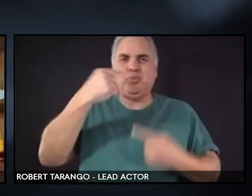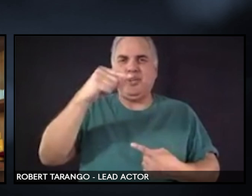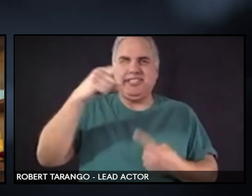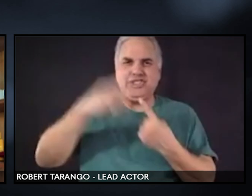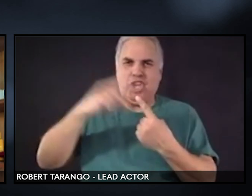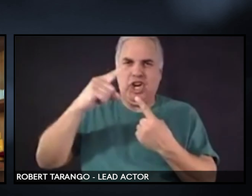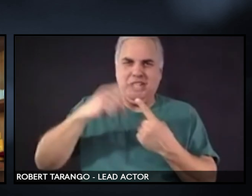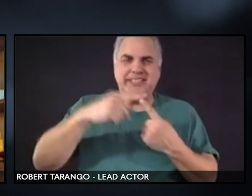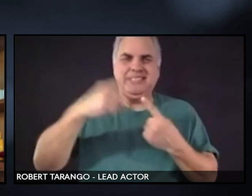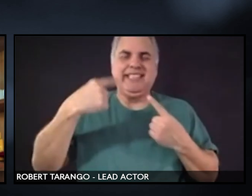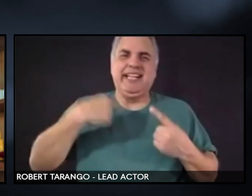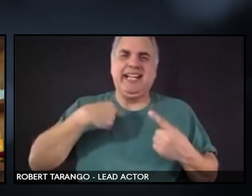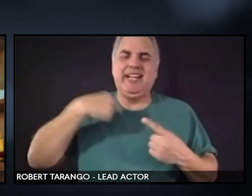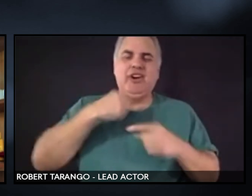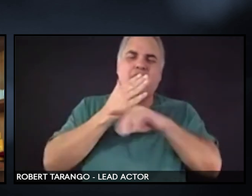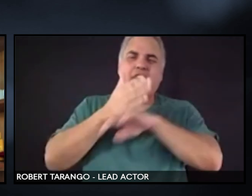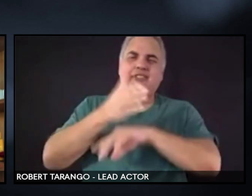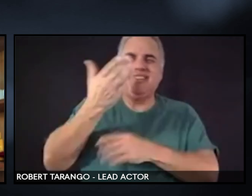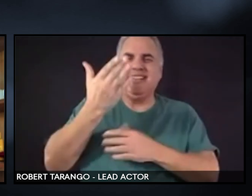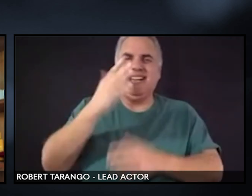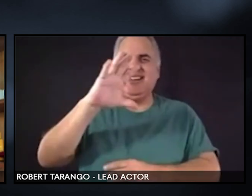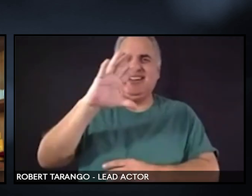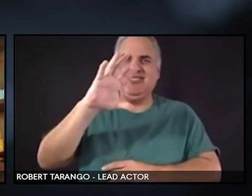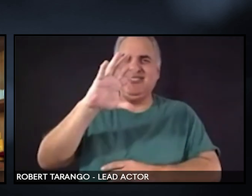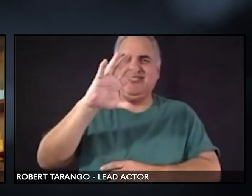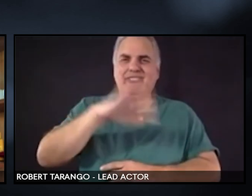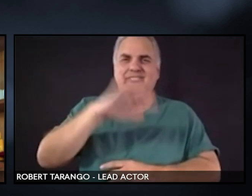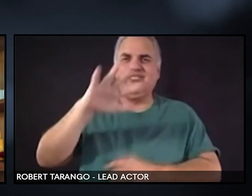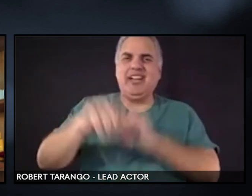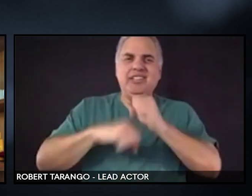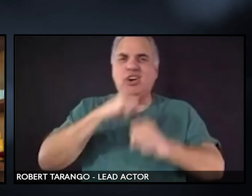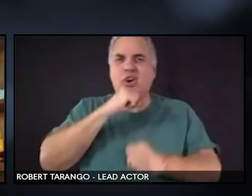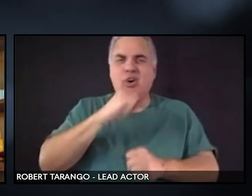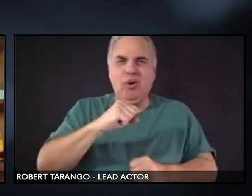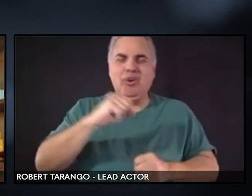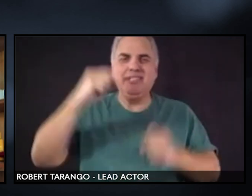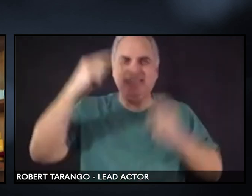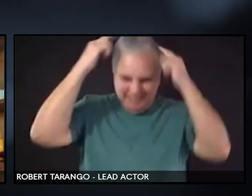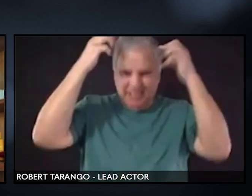Robert: This is Robert speaking. I am wearing a green t-shirt. I am in a 55